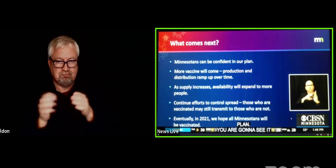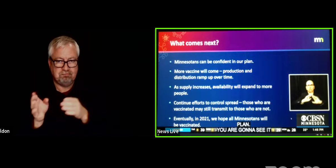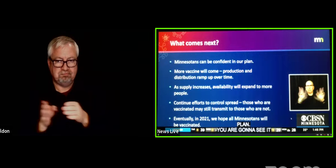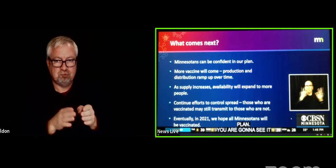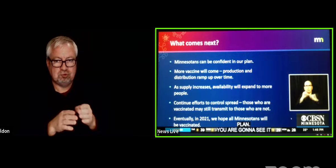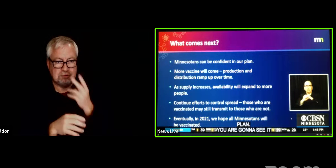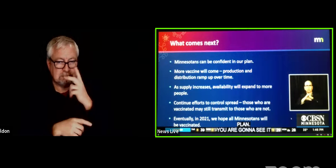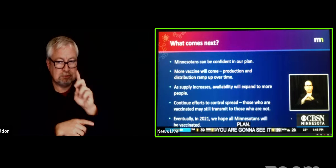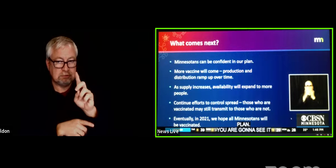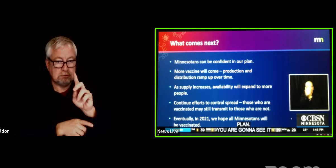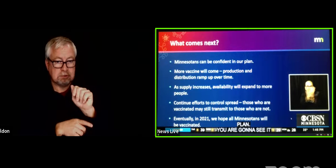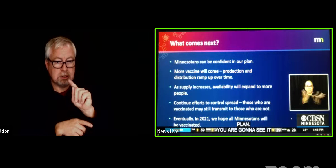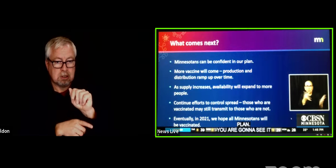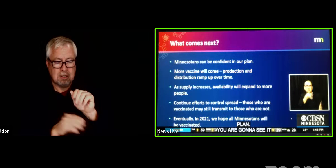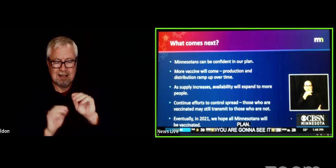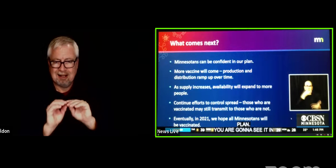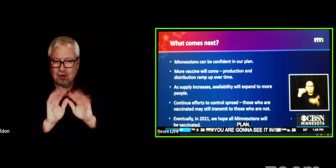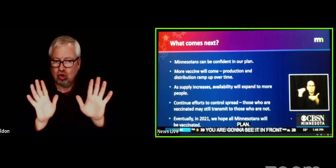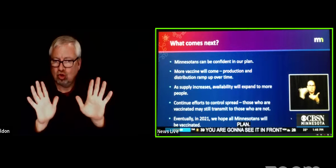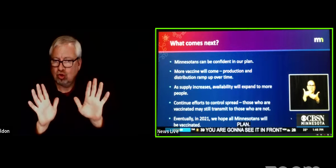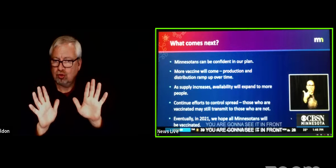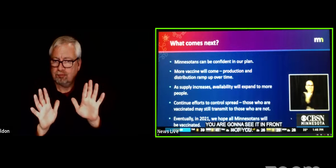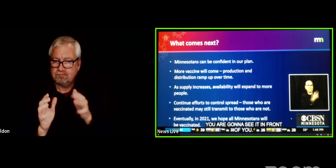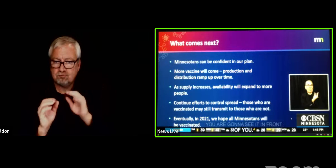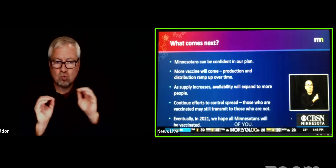JOHNSON AND JOHNSON, THERE'S SOME EXCITEMENT OUT THERE, JOHNSON AND JOHNSON I BELIEVE -- I DON'T WANT TO SPEAK OUT OF